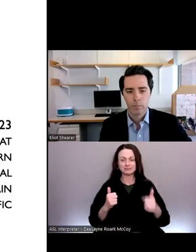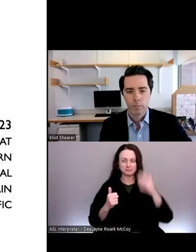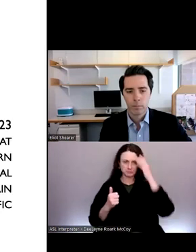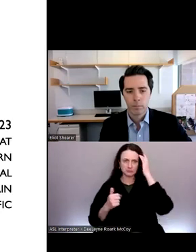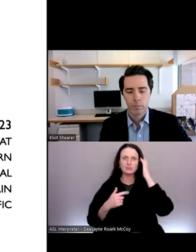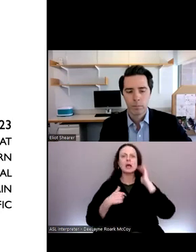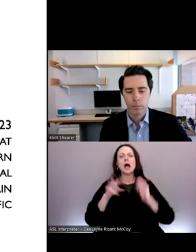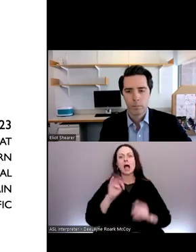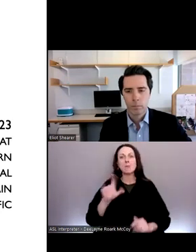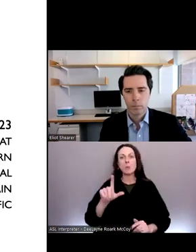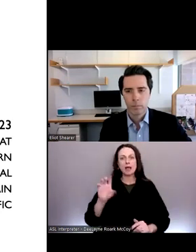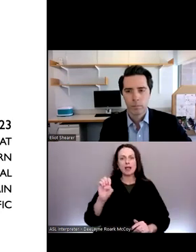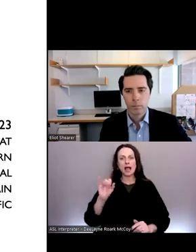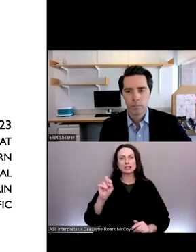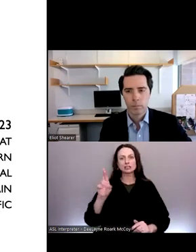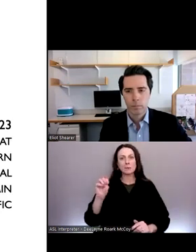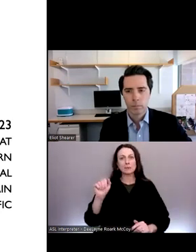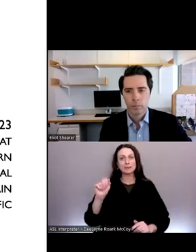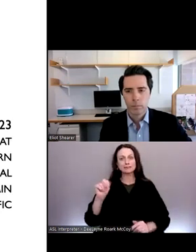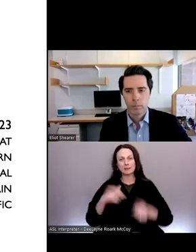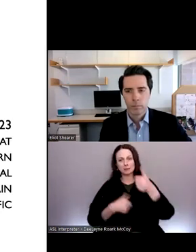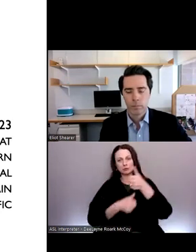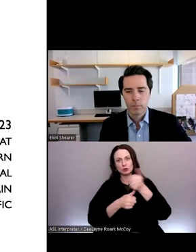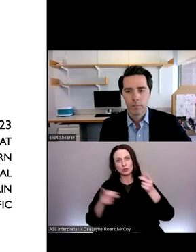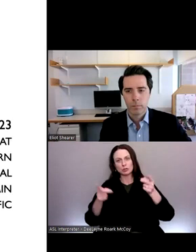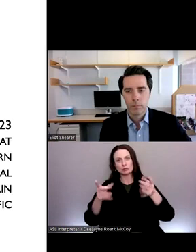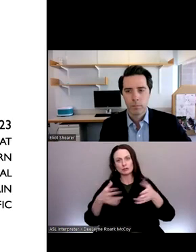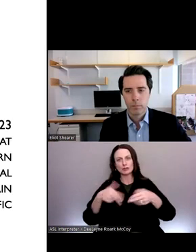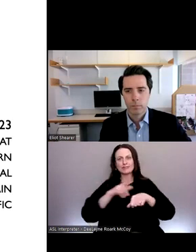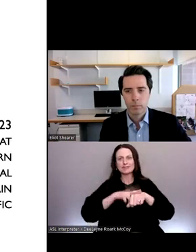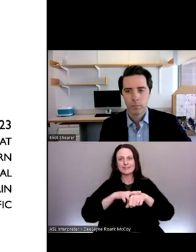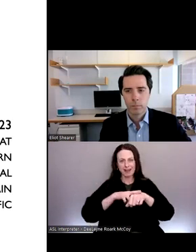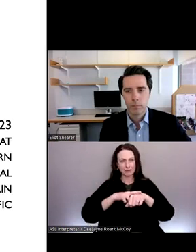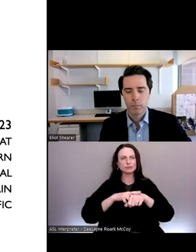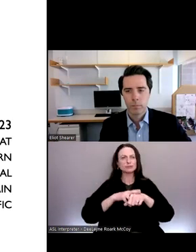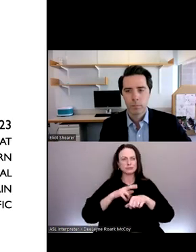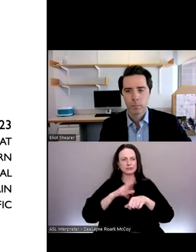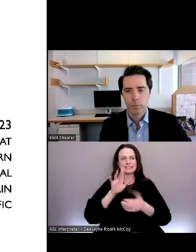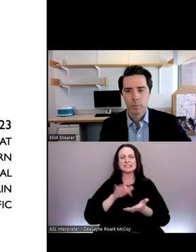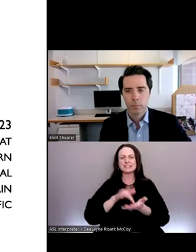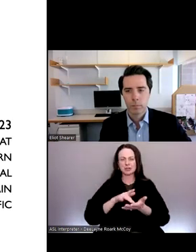am the associate director of the national Center for hearing assessment